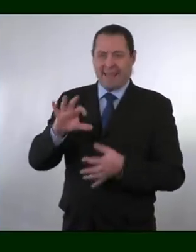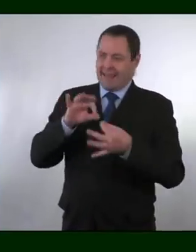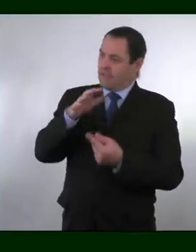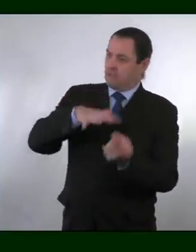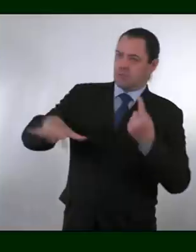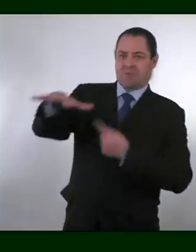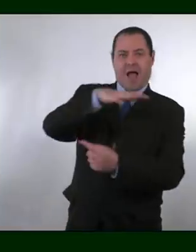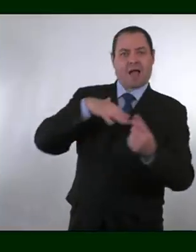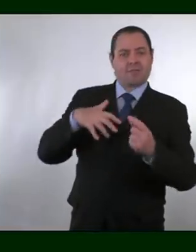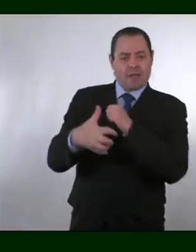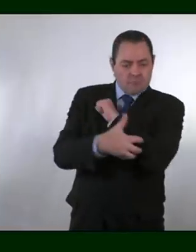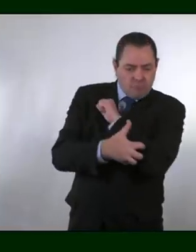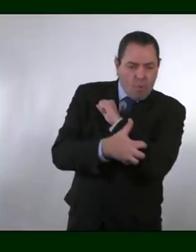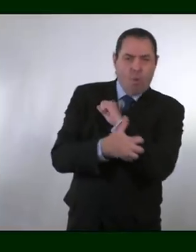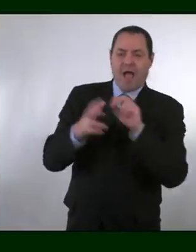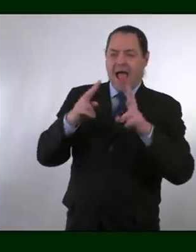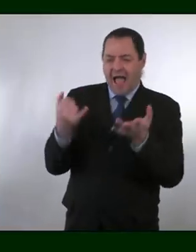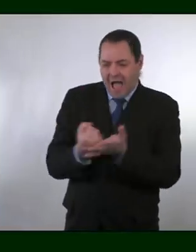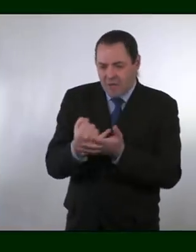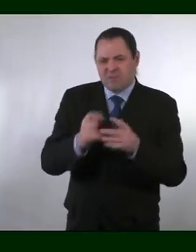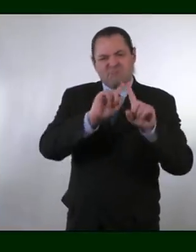redress structural inequalities as the vaccine is rolled out?